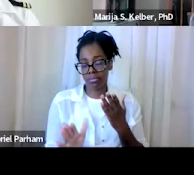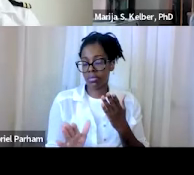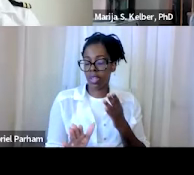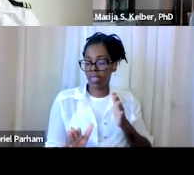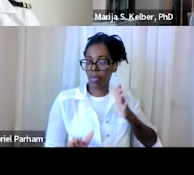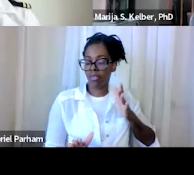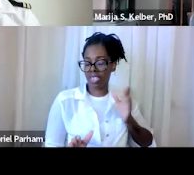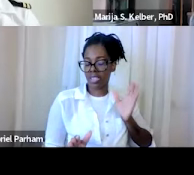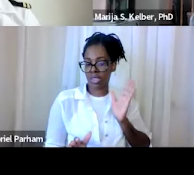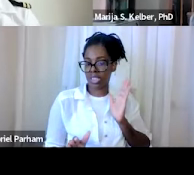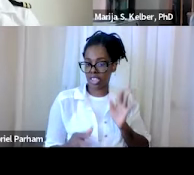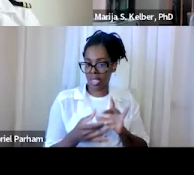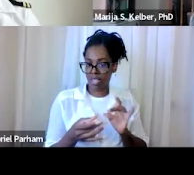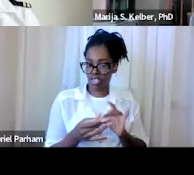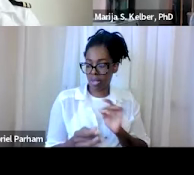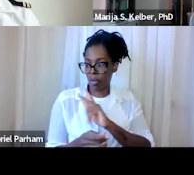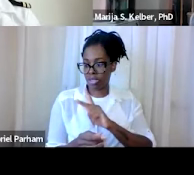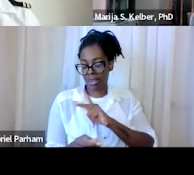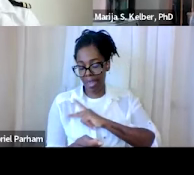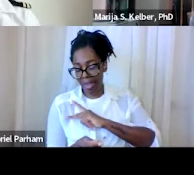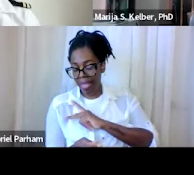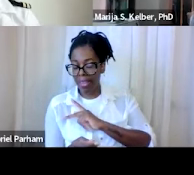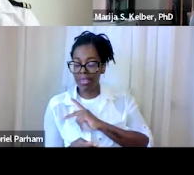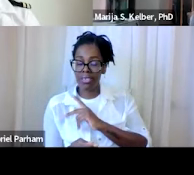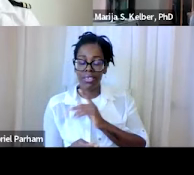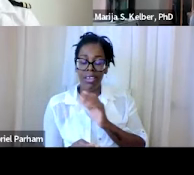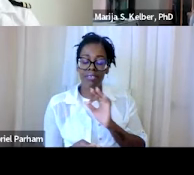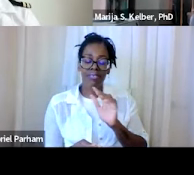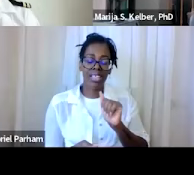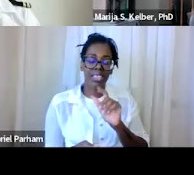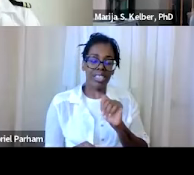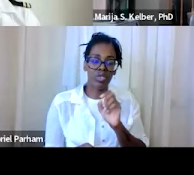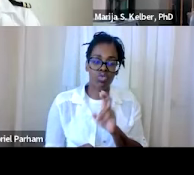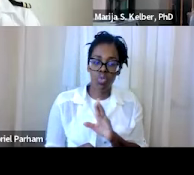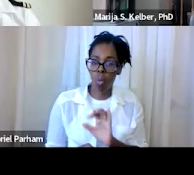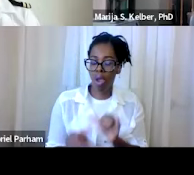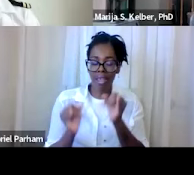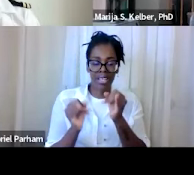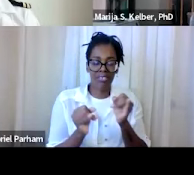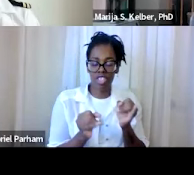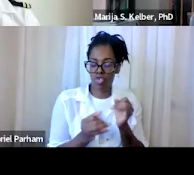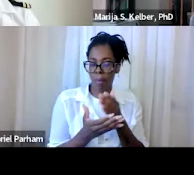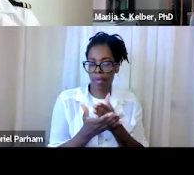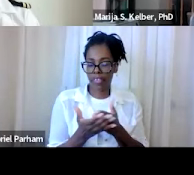so it's personality factors or individual factors like mental health diagnosis,